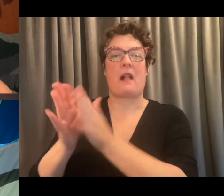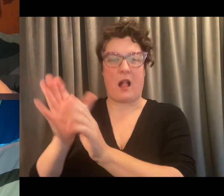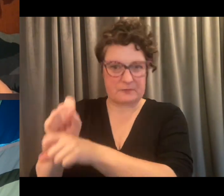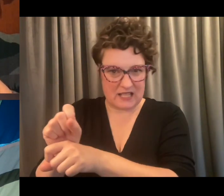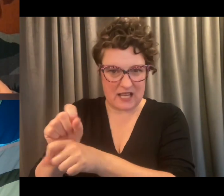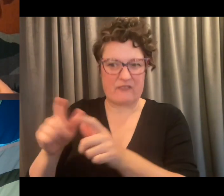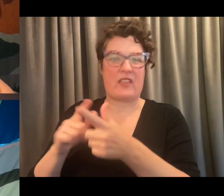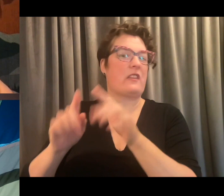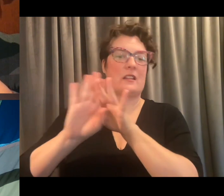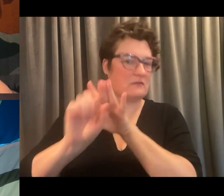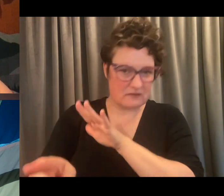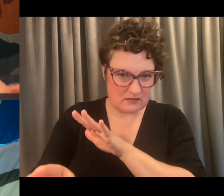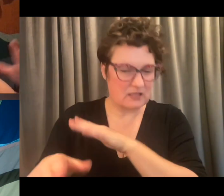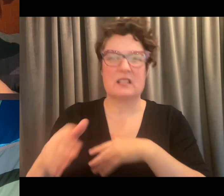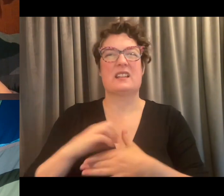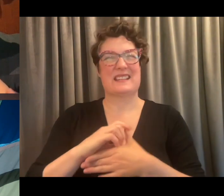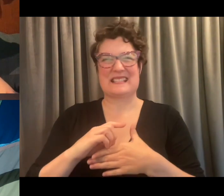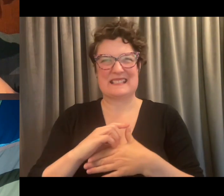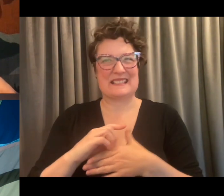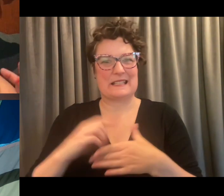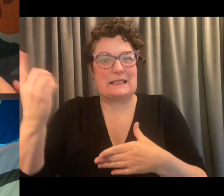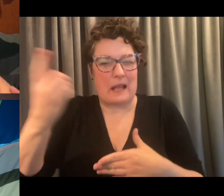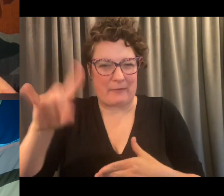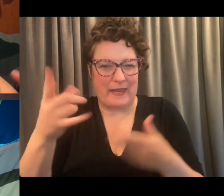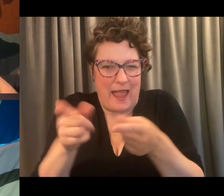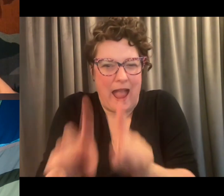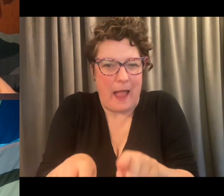It's like, okay, there's like something that happened in that receiving of Torah.